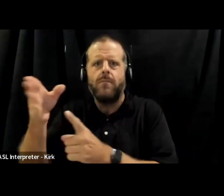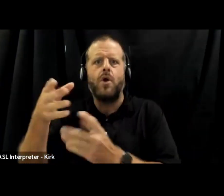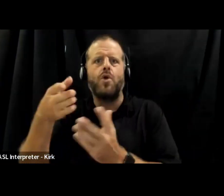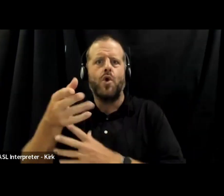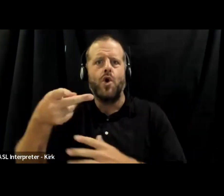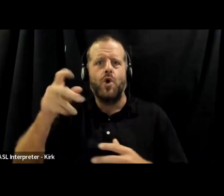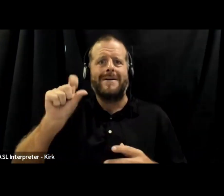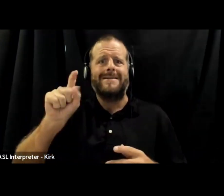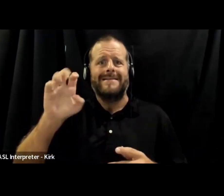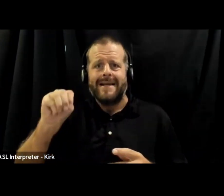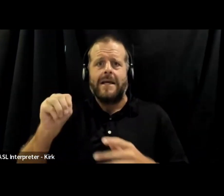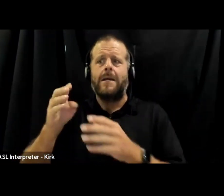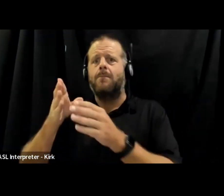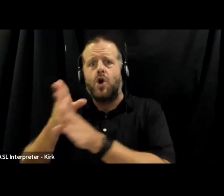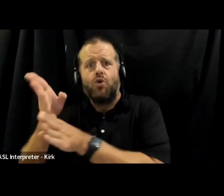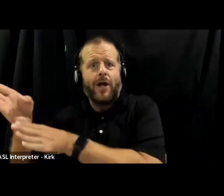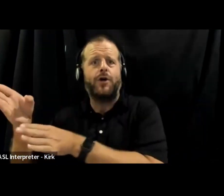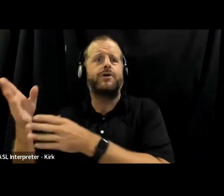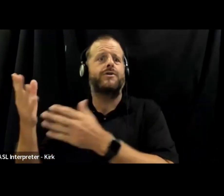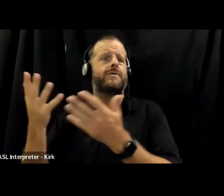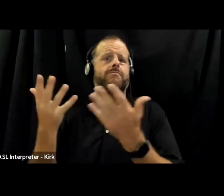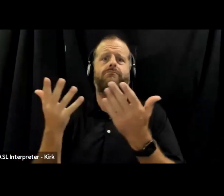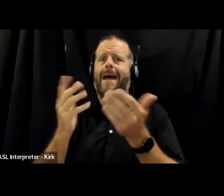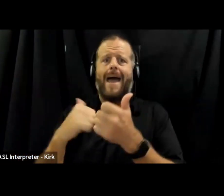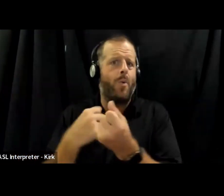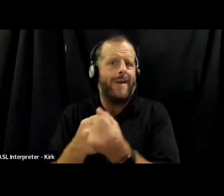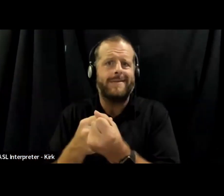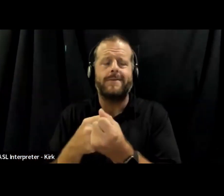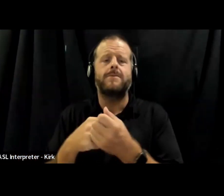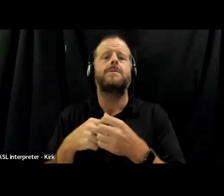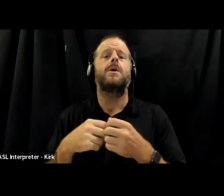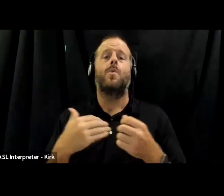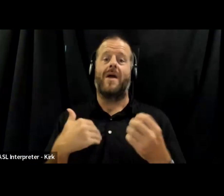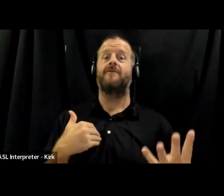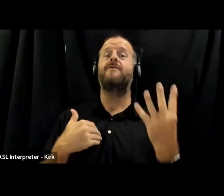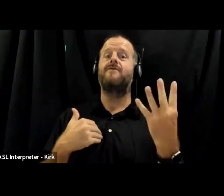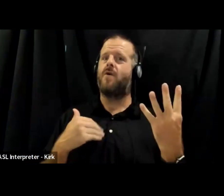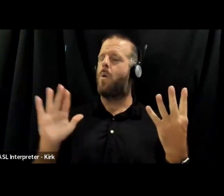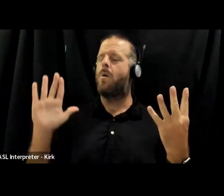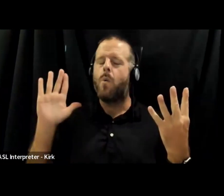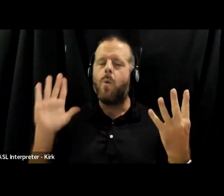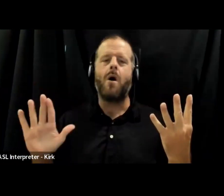individual journeys and sustained careers, right? So we have four really wonderful panelists. I'm super excited to hear from them.